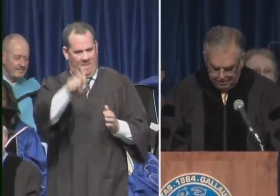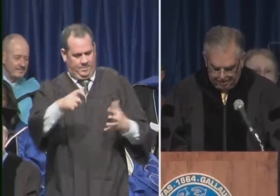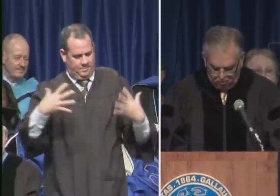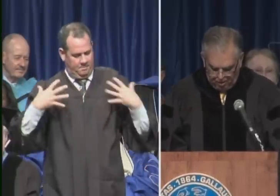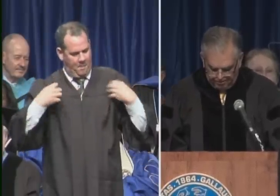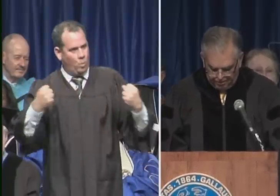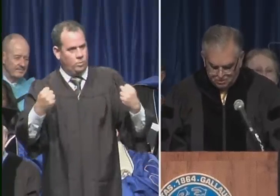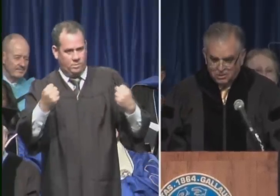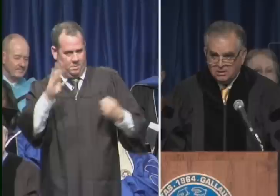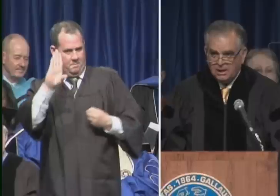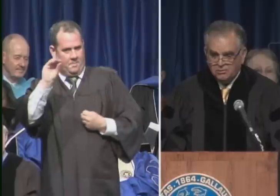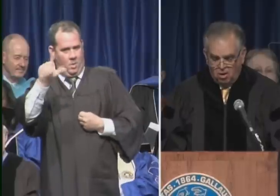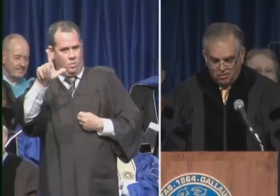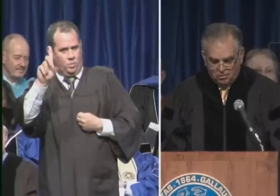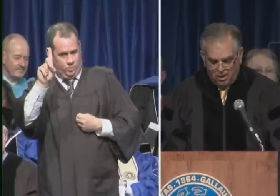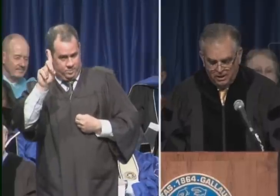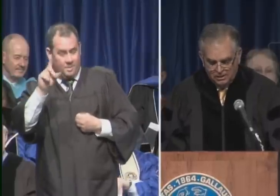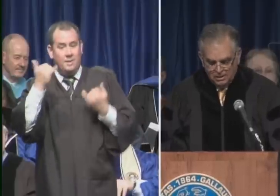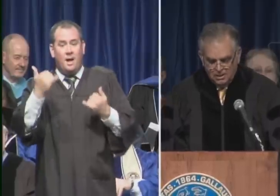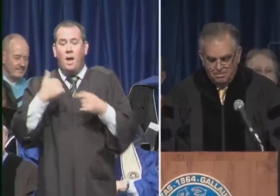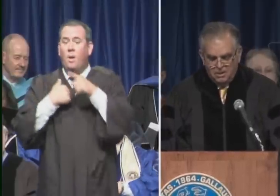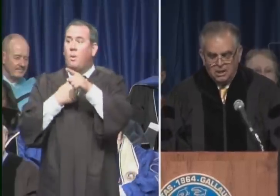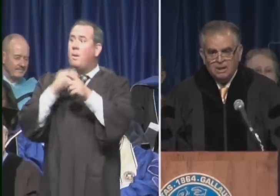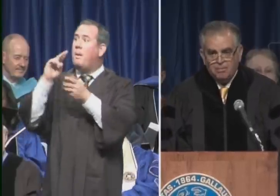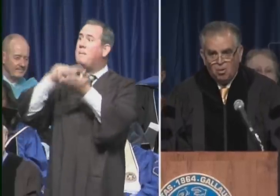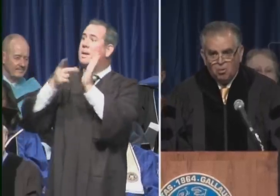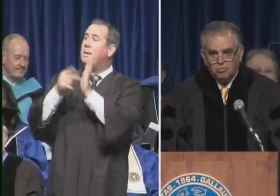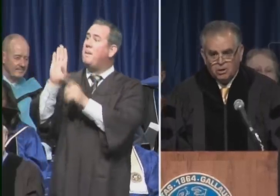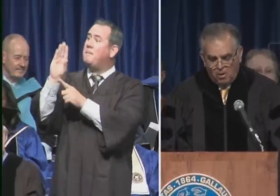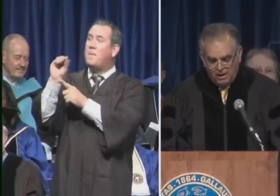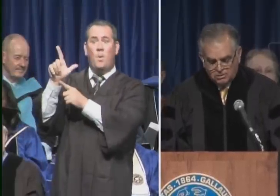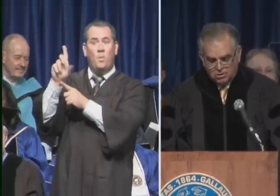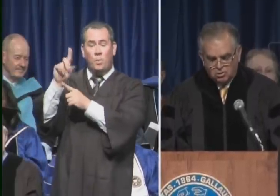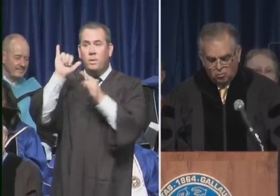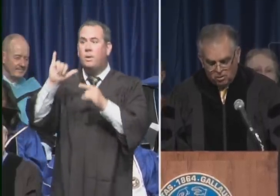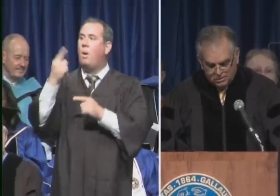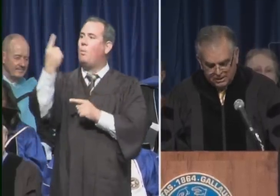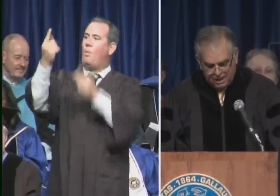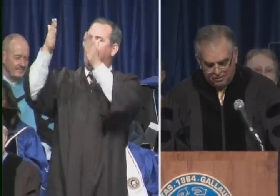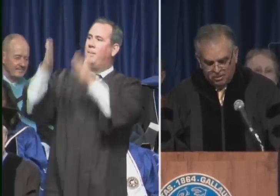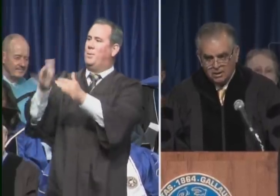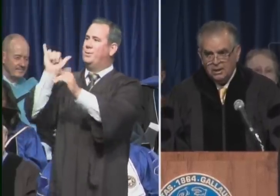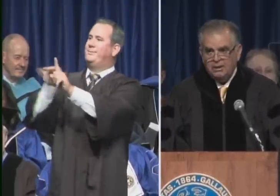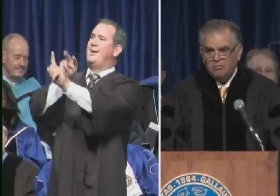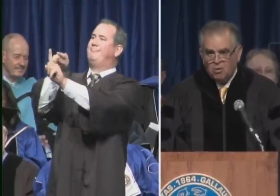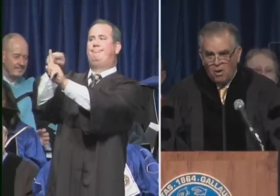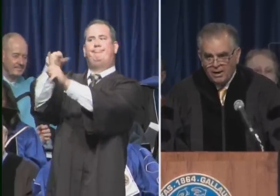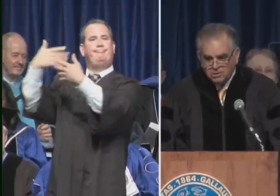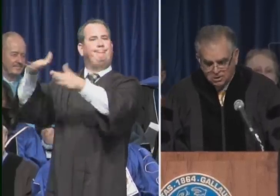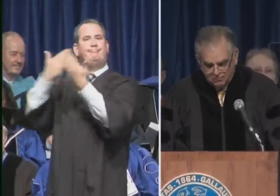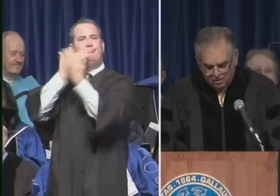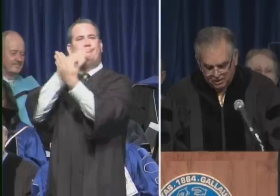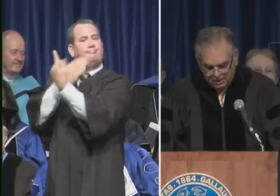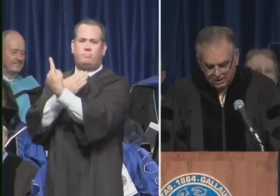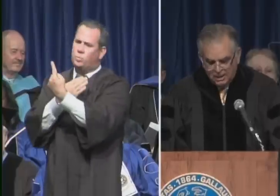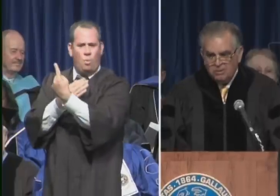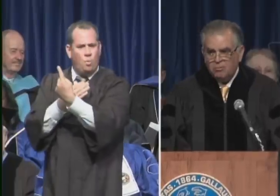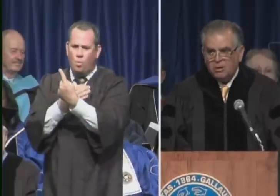I don't mean that one person takes all the credit. Being bold requires us to work together. It requires civility.